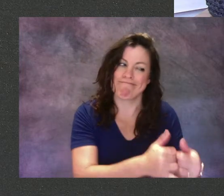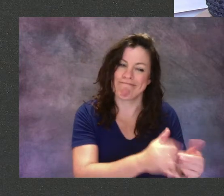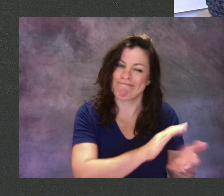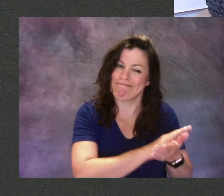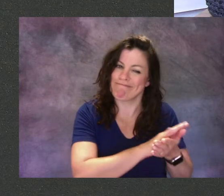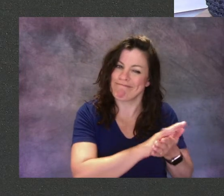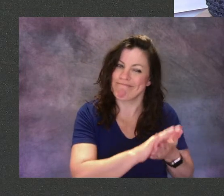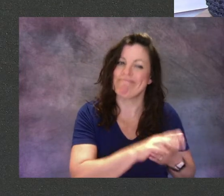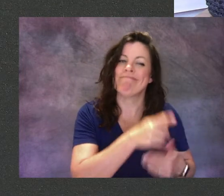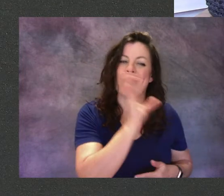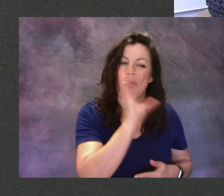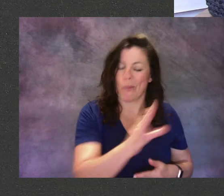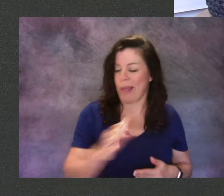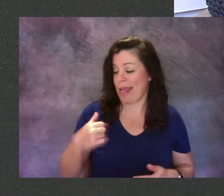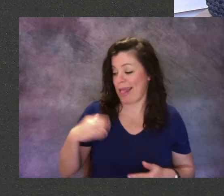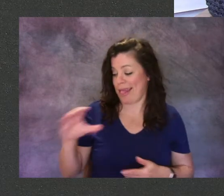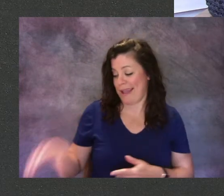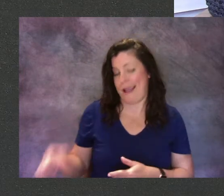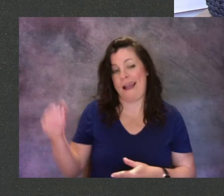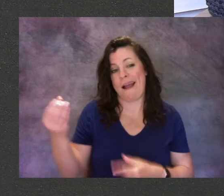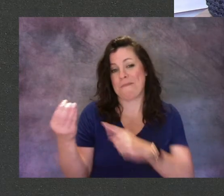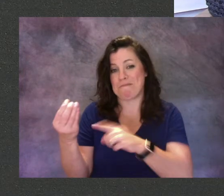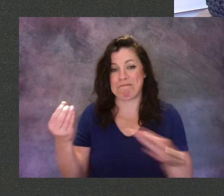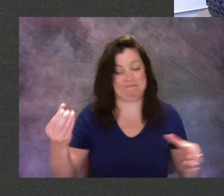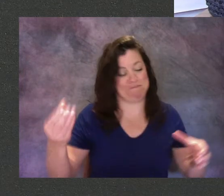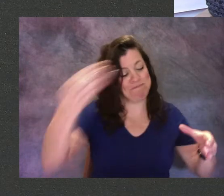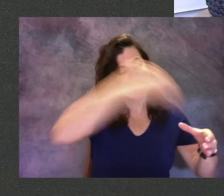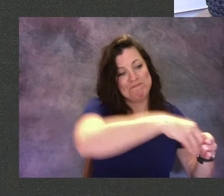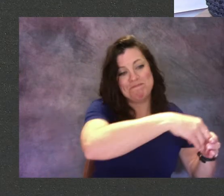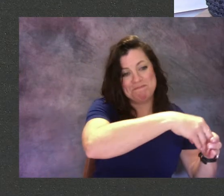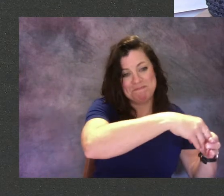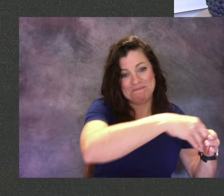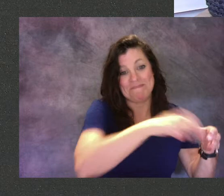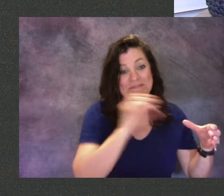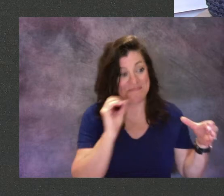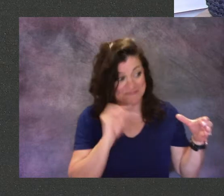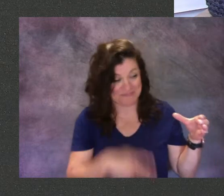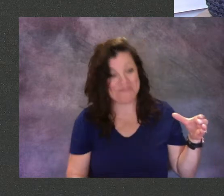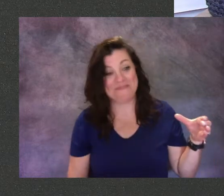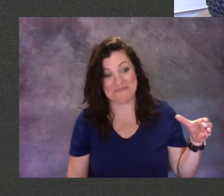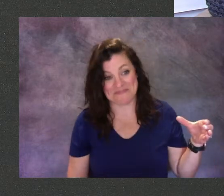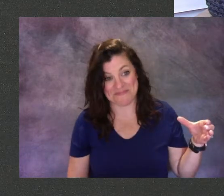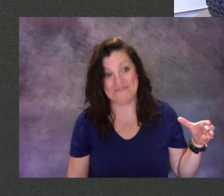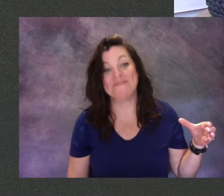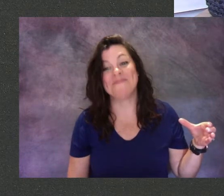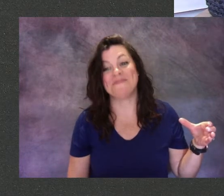I'm gonna put a critter in the jar for you." Okay? And you can put,